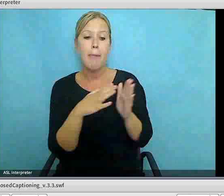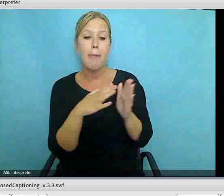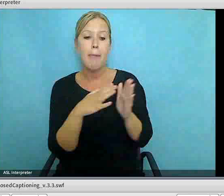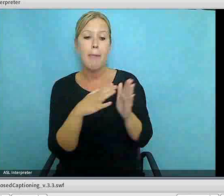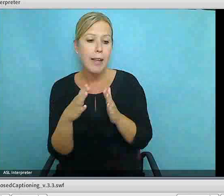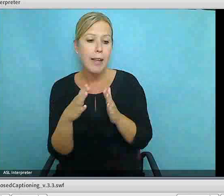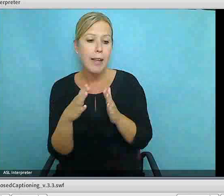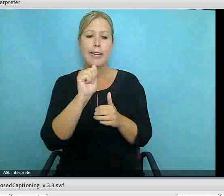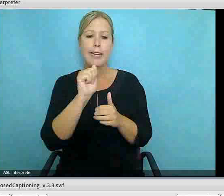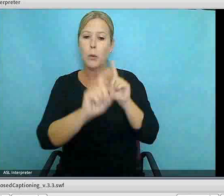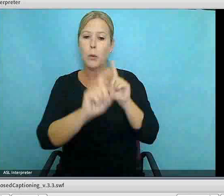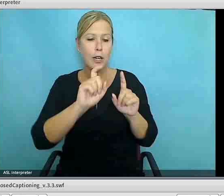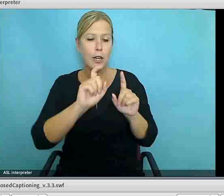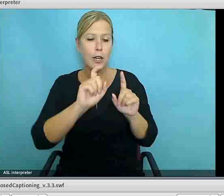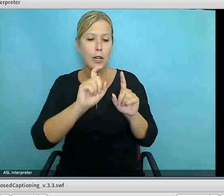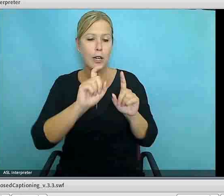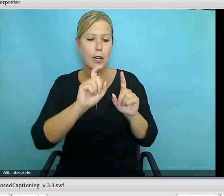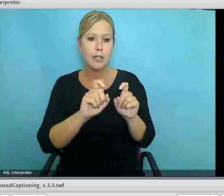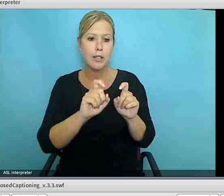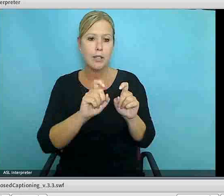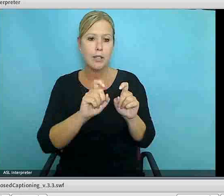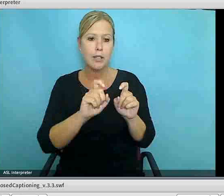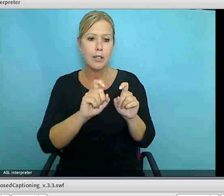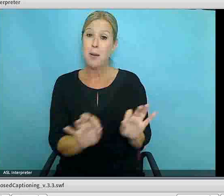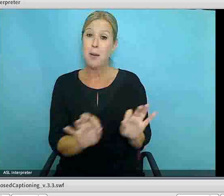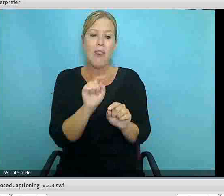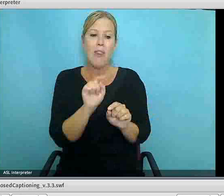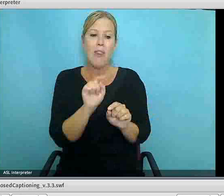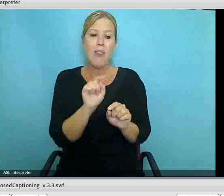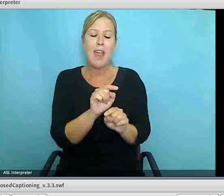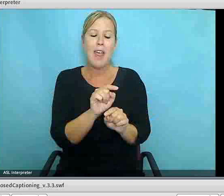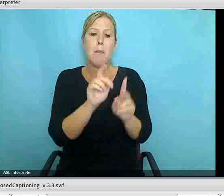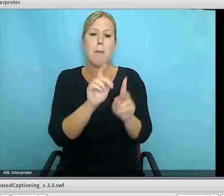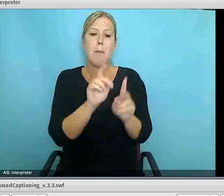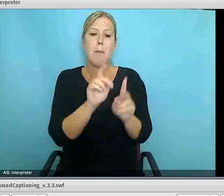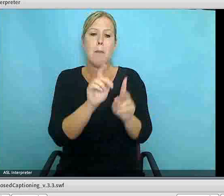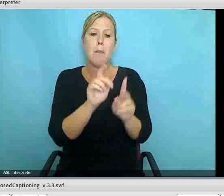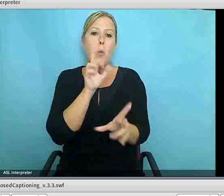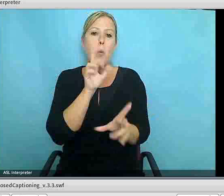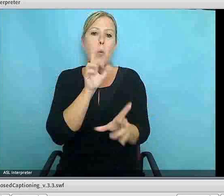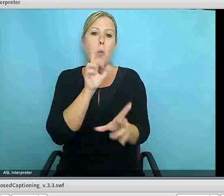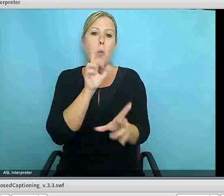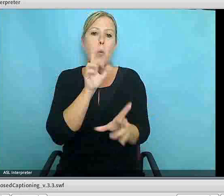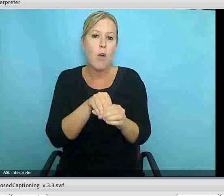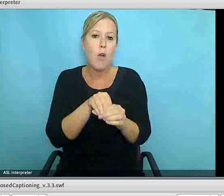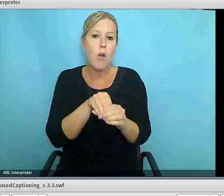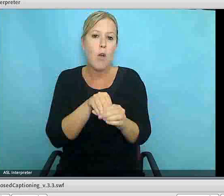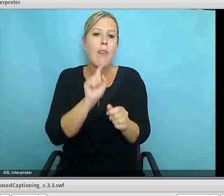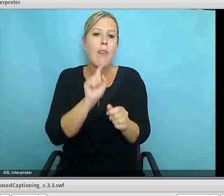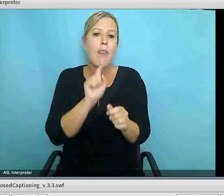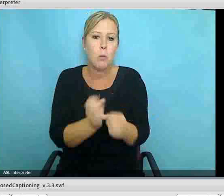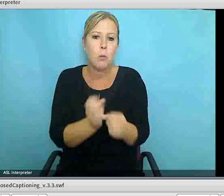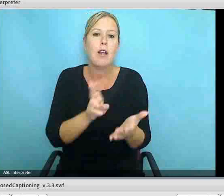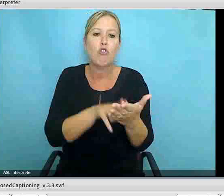they facilitate actual enrollment and provide general direction to eligible individuals.